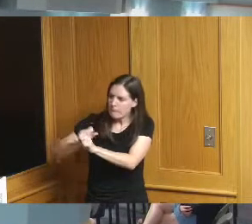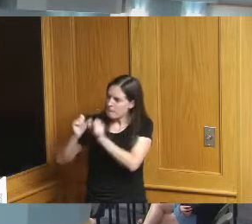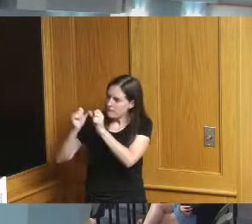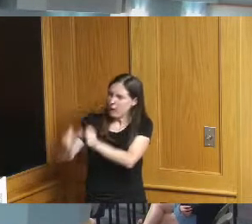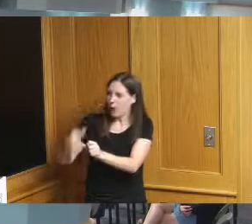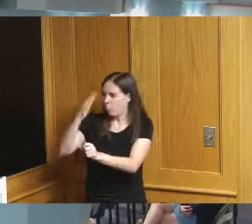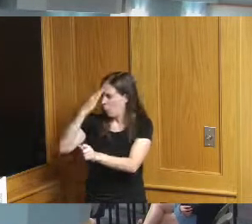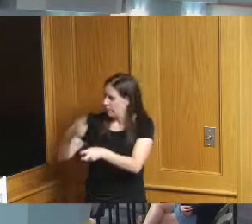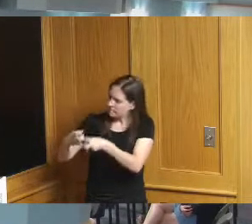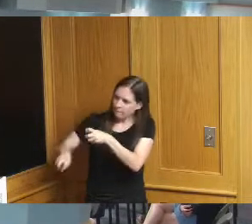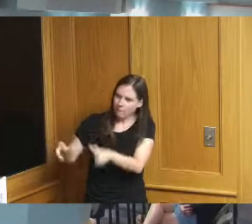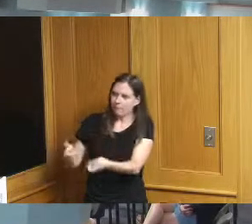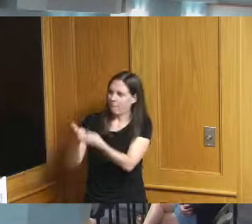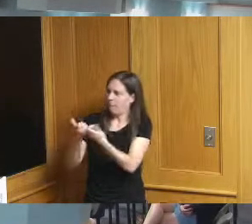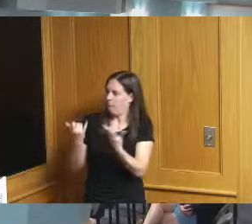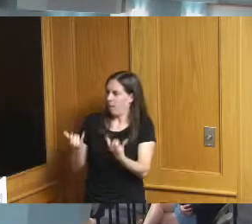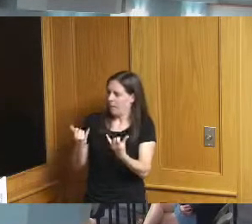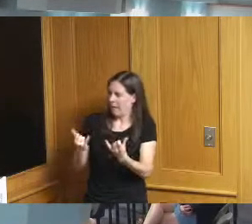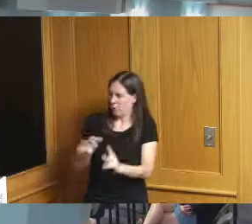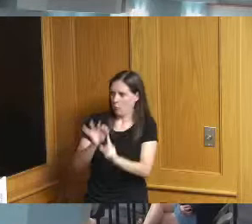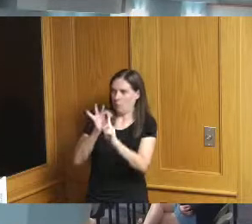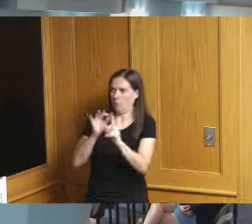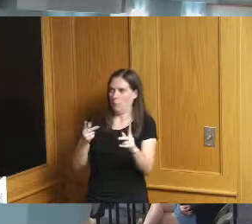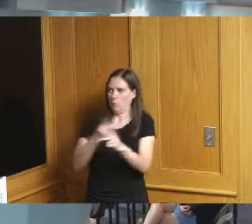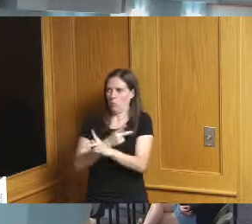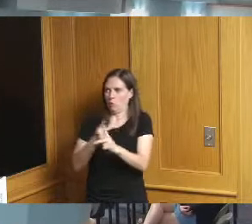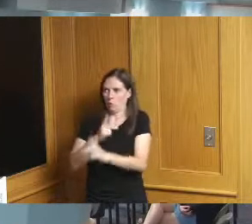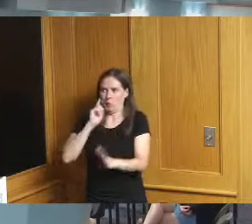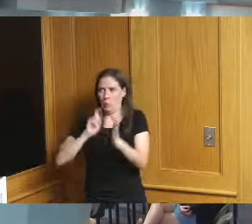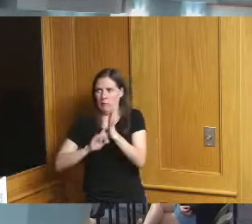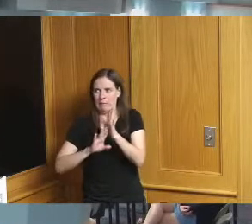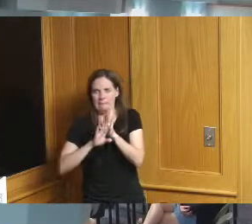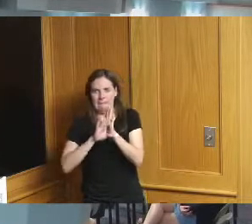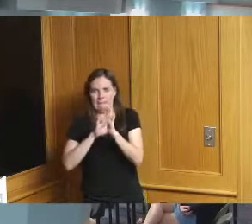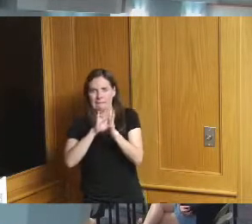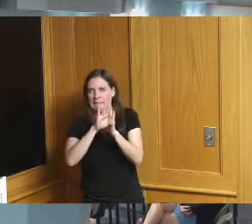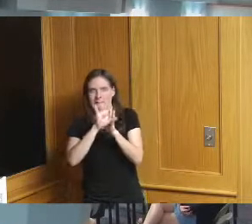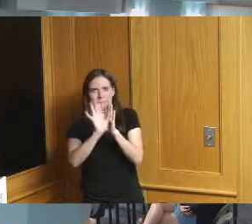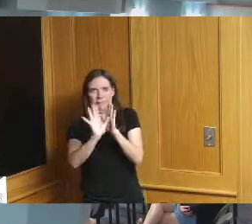especially right now as we see trend lines heading in the wrong direction so not for lack of trying